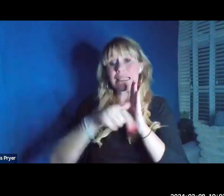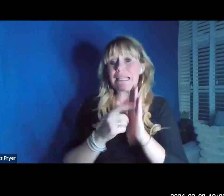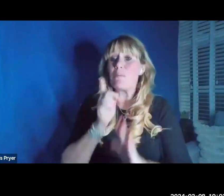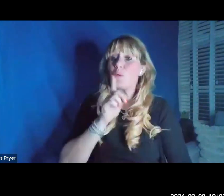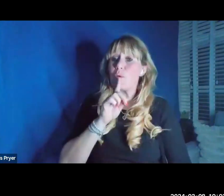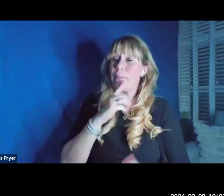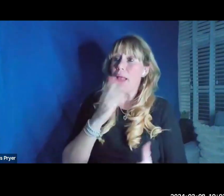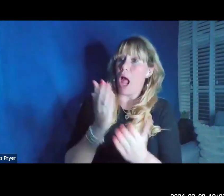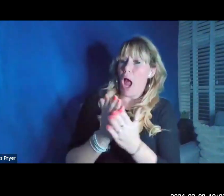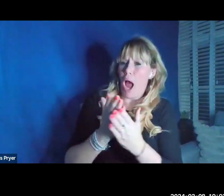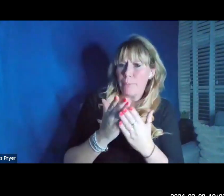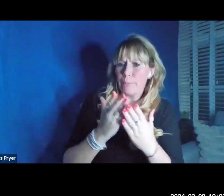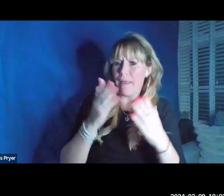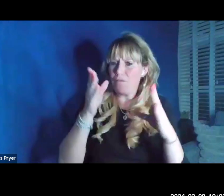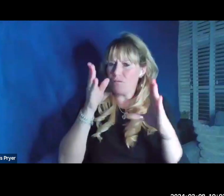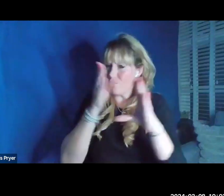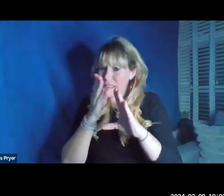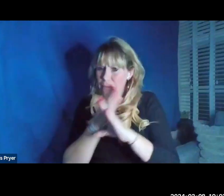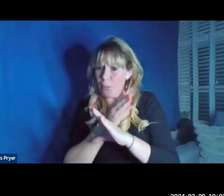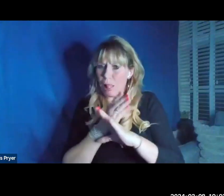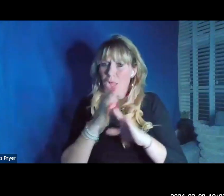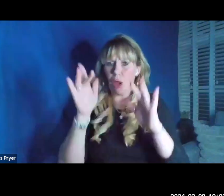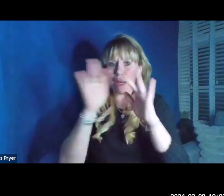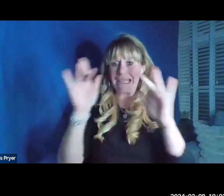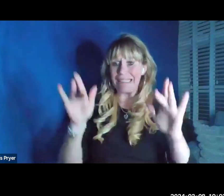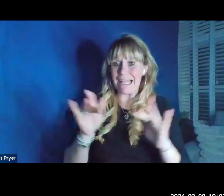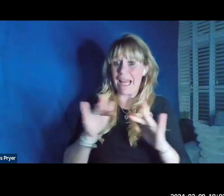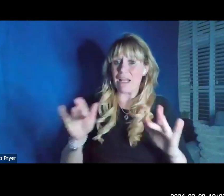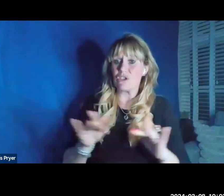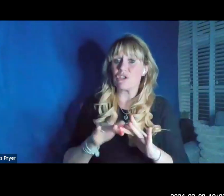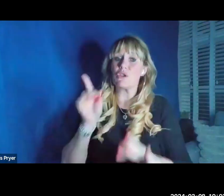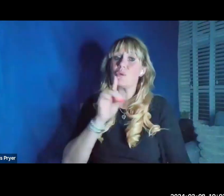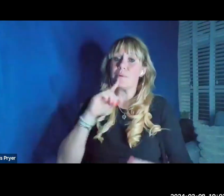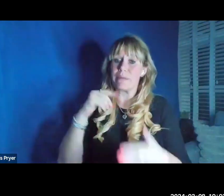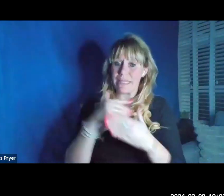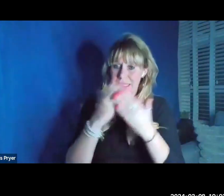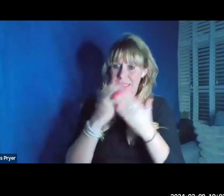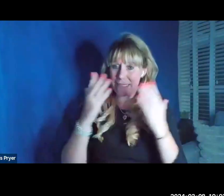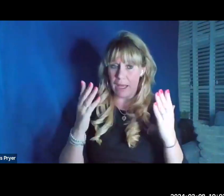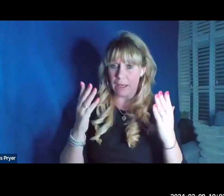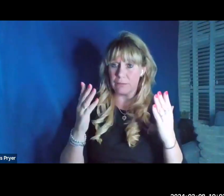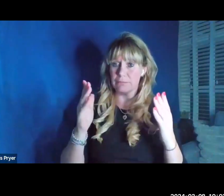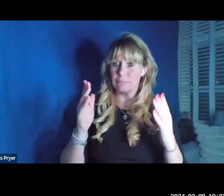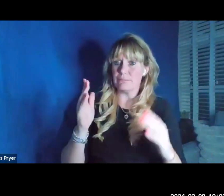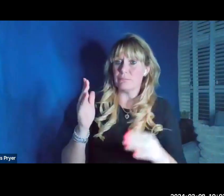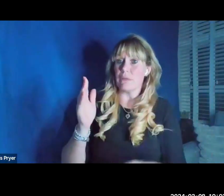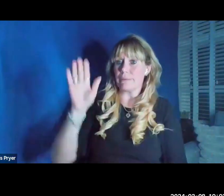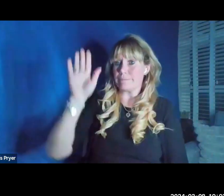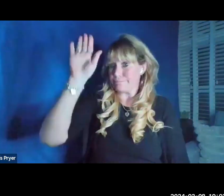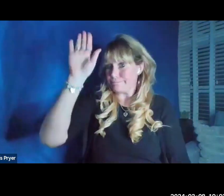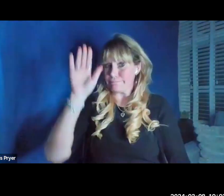International Women's Day, though shout out to WinVisible and Sisters of Frida for everything they do